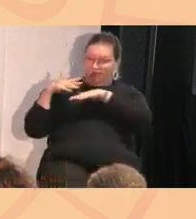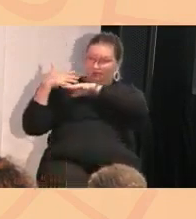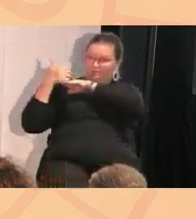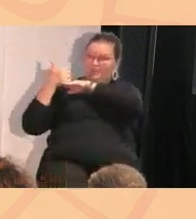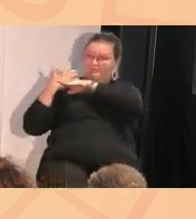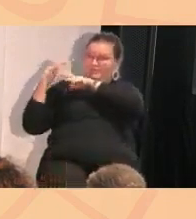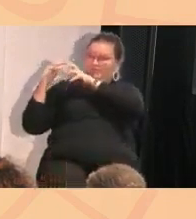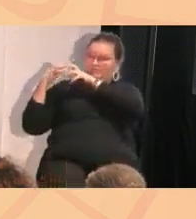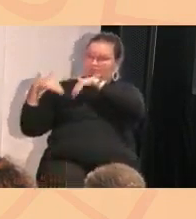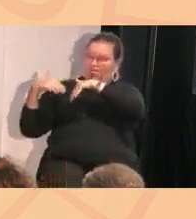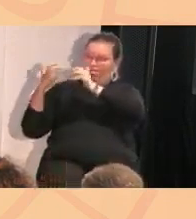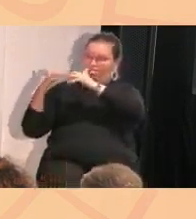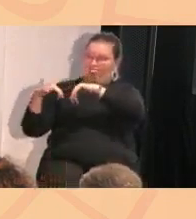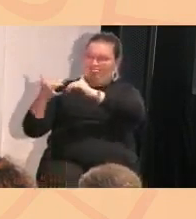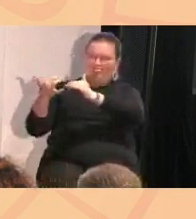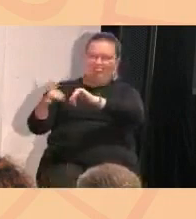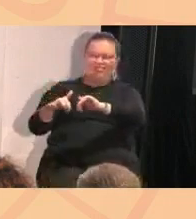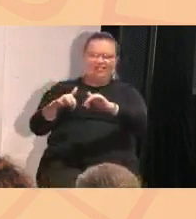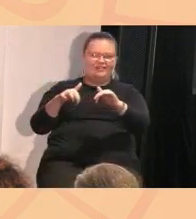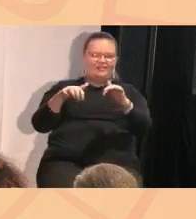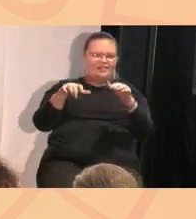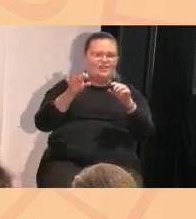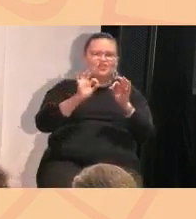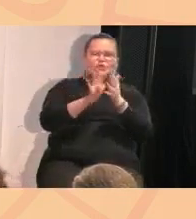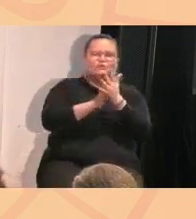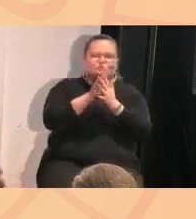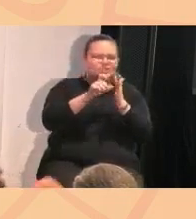And maybe moving forward, maybe the things that